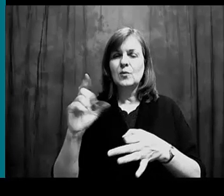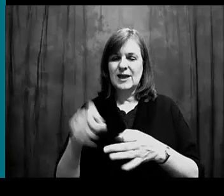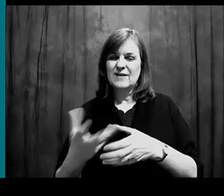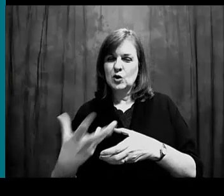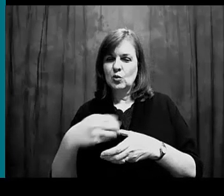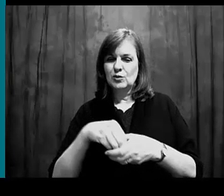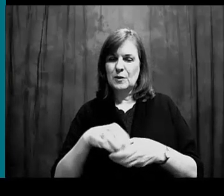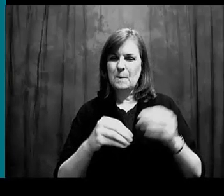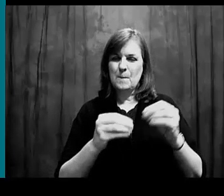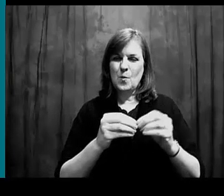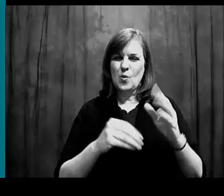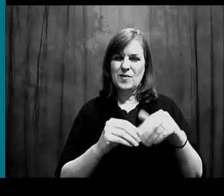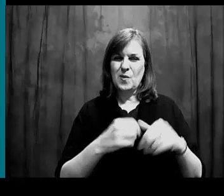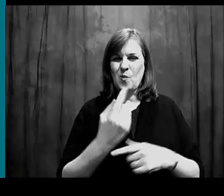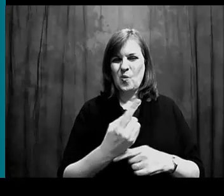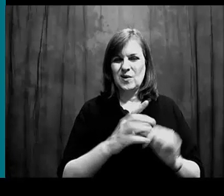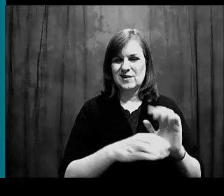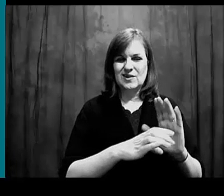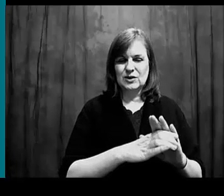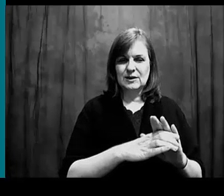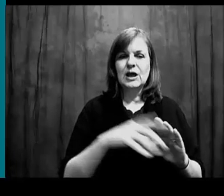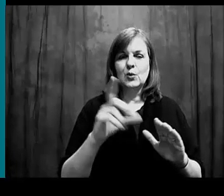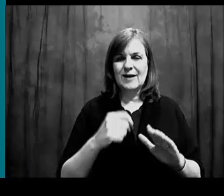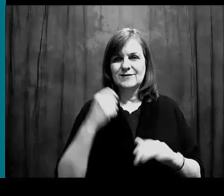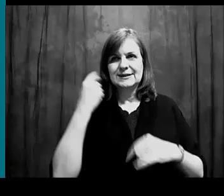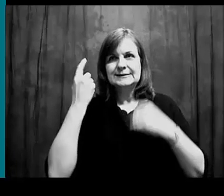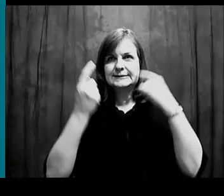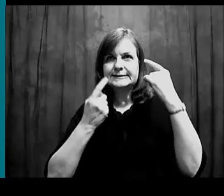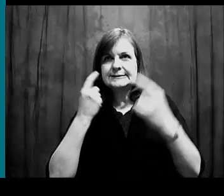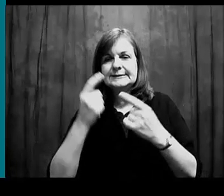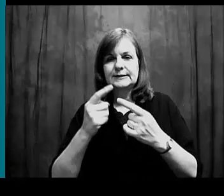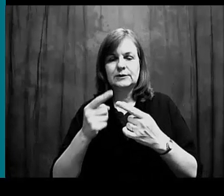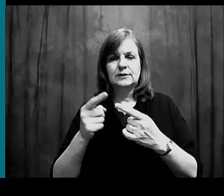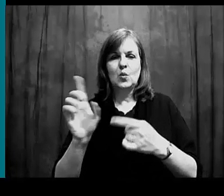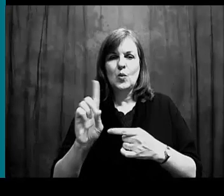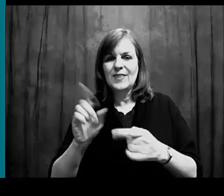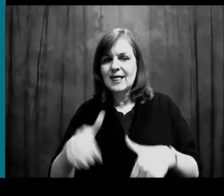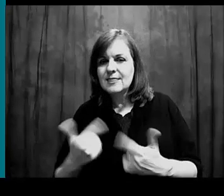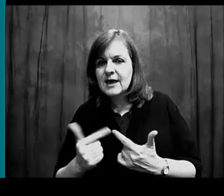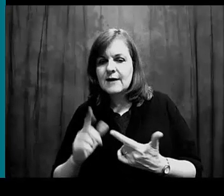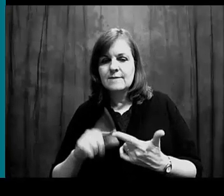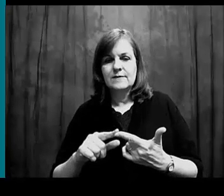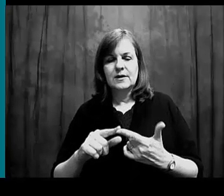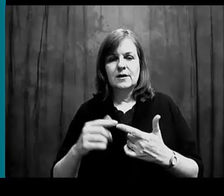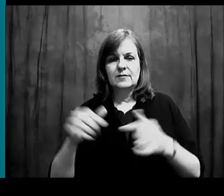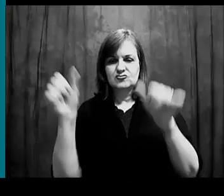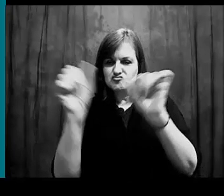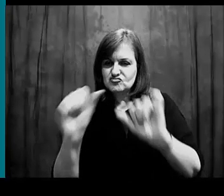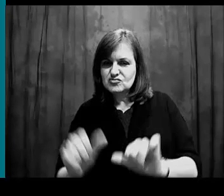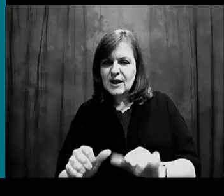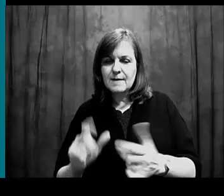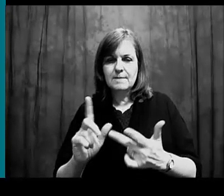more than just one particular thing you'd have to take in to account habitat, morphology